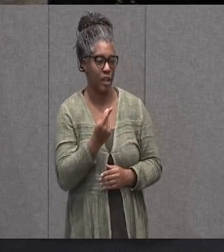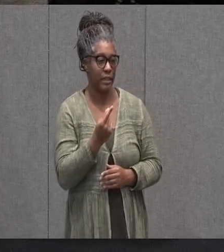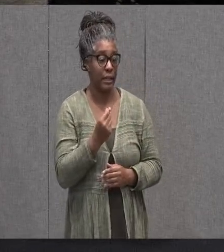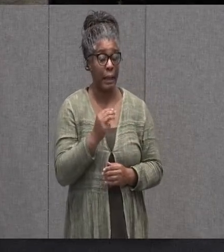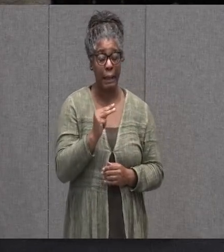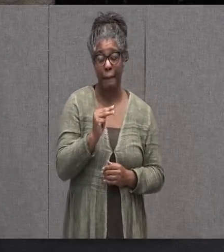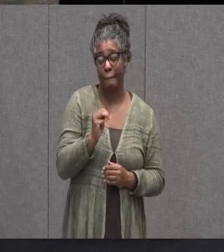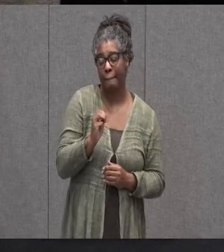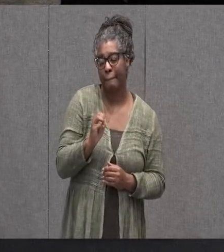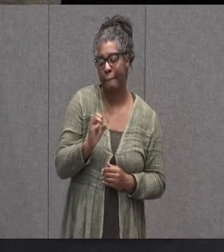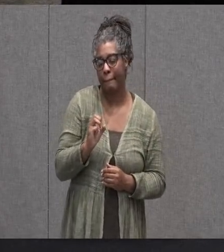"Meow," said his cat.